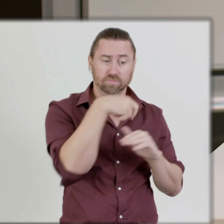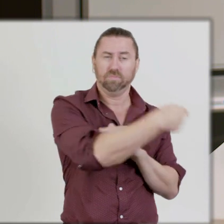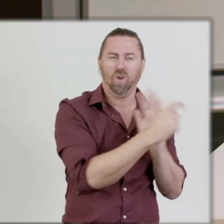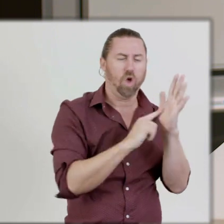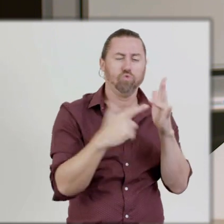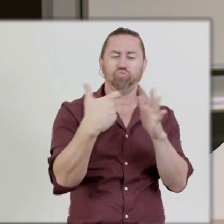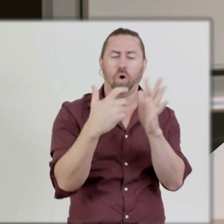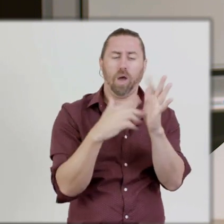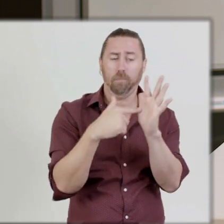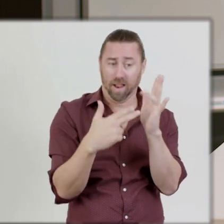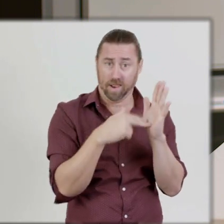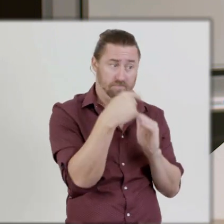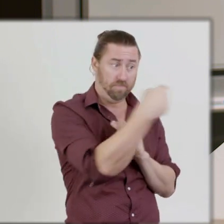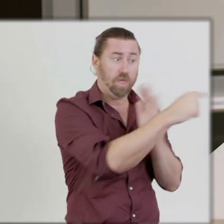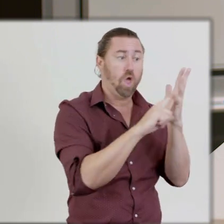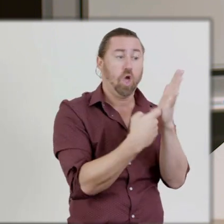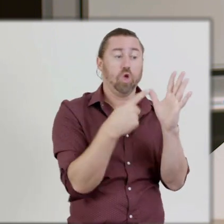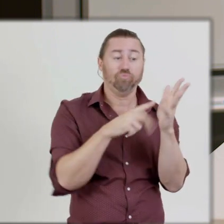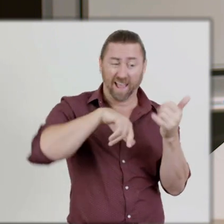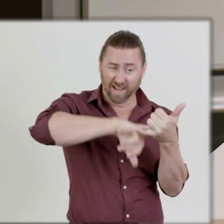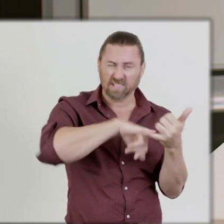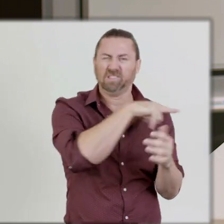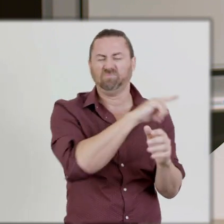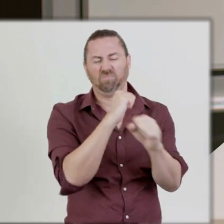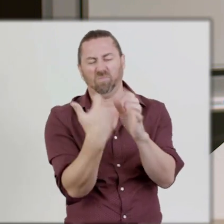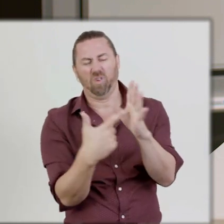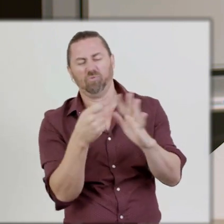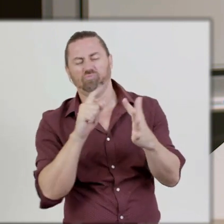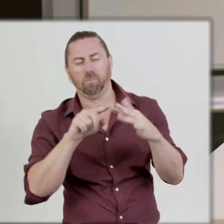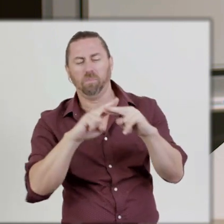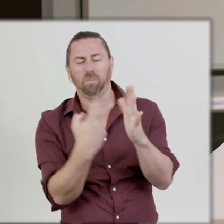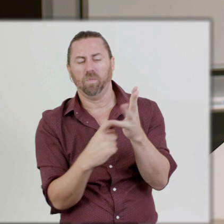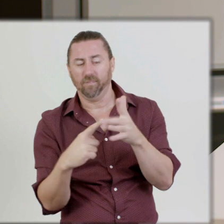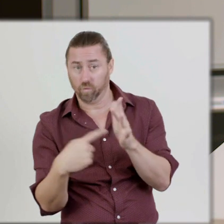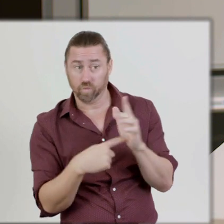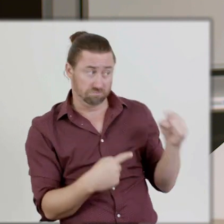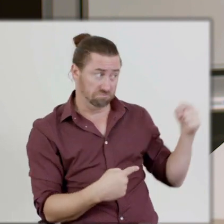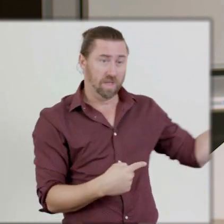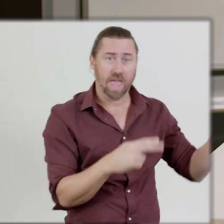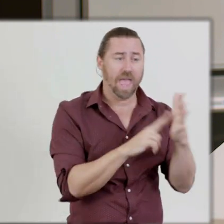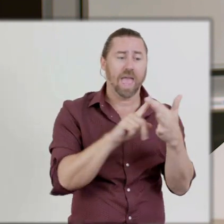Saturn would be a rockmelon, Uranus will be about the size of a grapefruit,